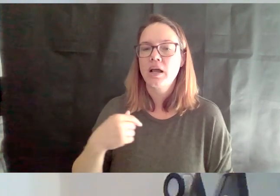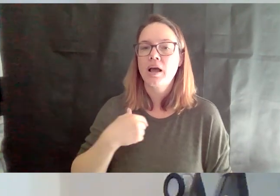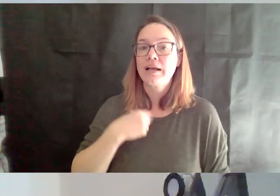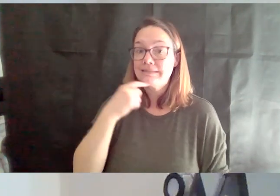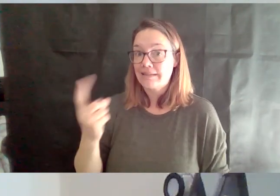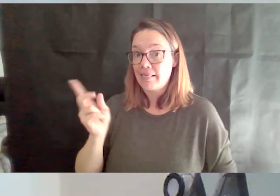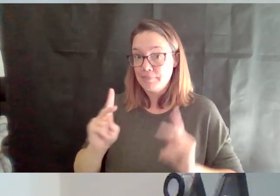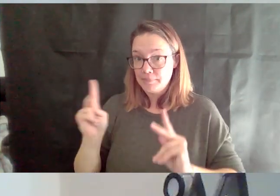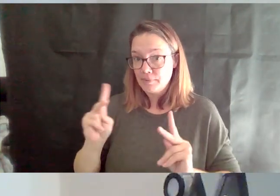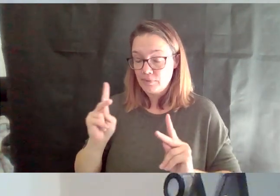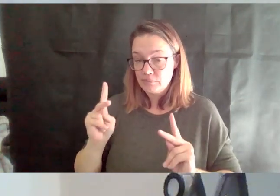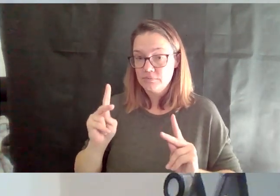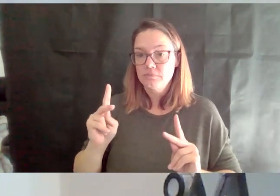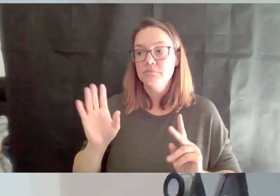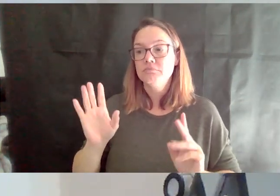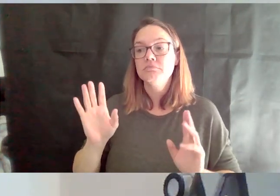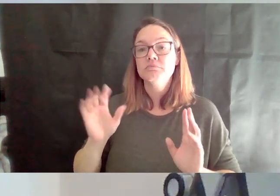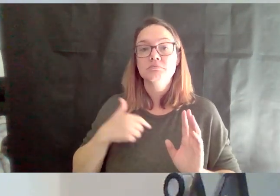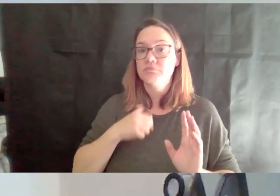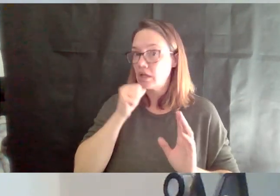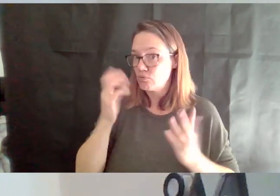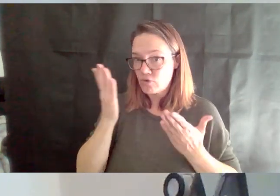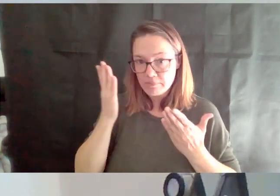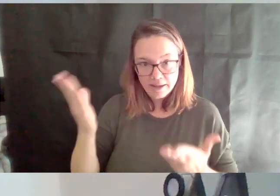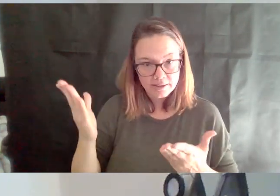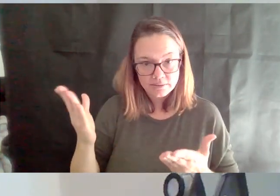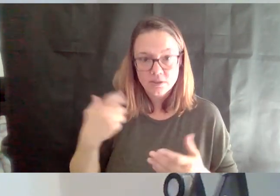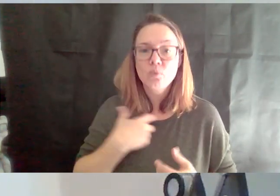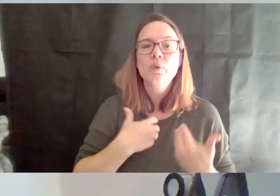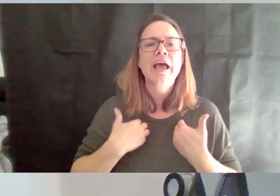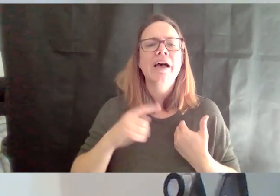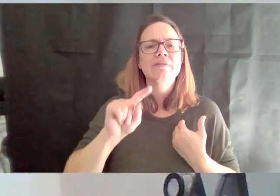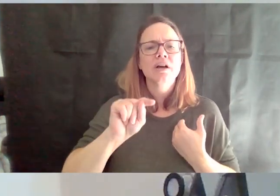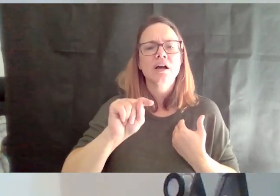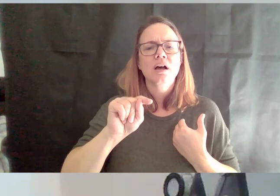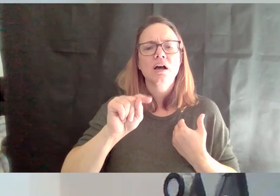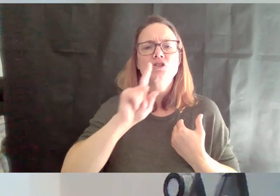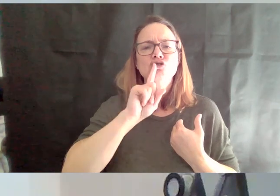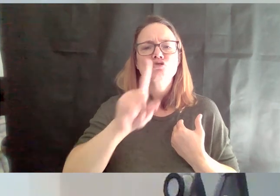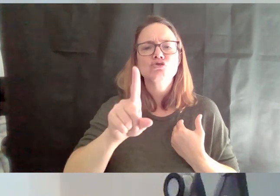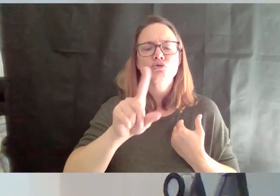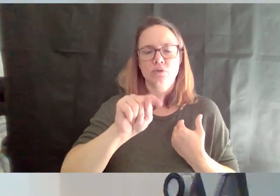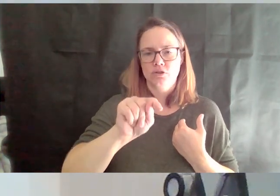if you want to do that, I don't recommend it. We have True Link cards. True Link cards are a way that some of our people